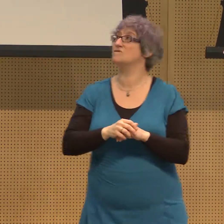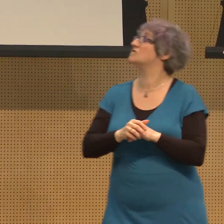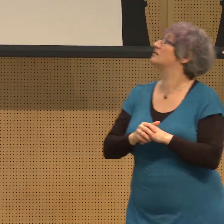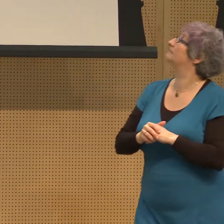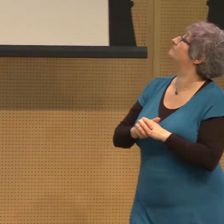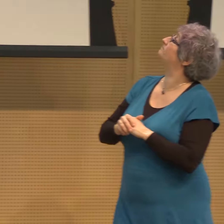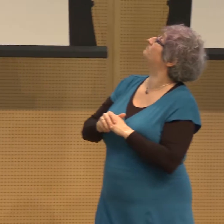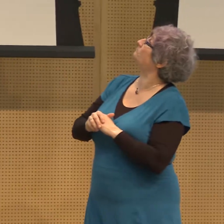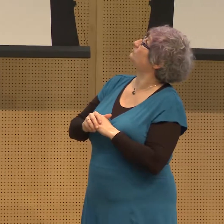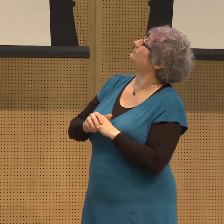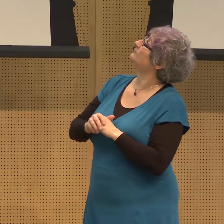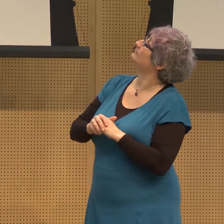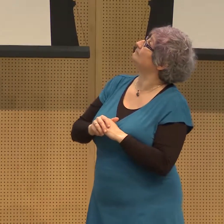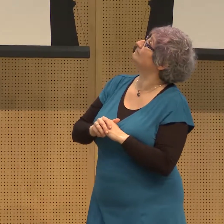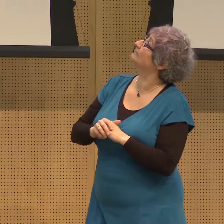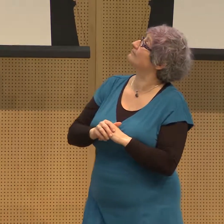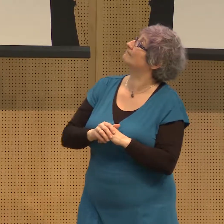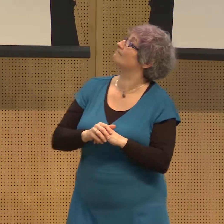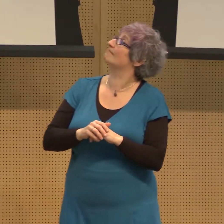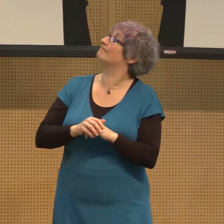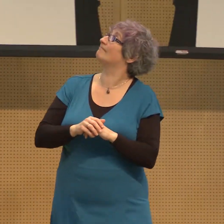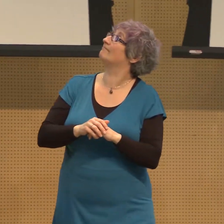Oh, if you look at the guy in the top right...